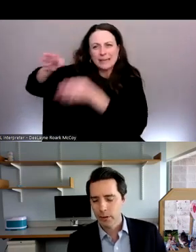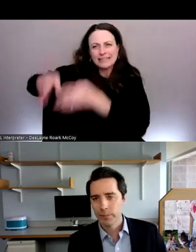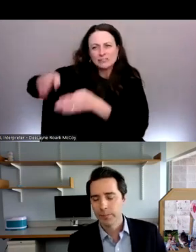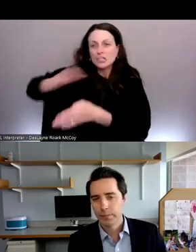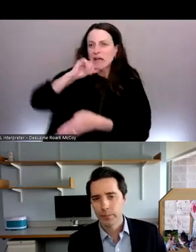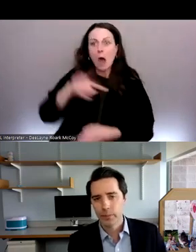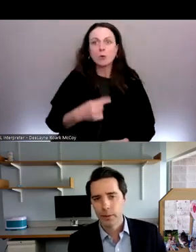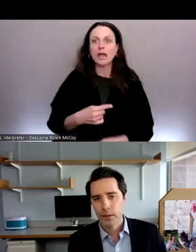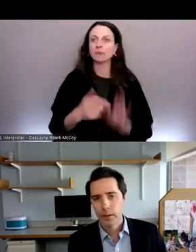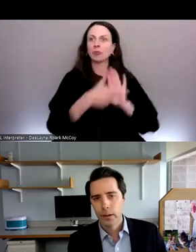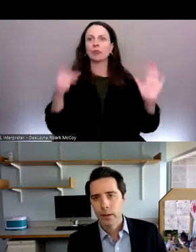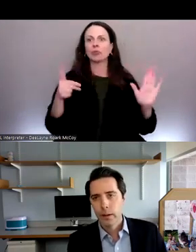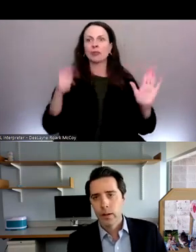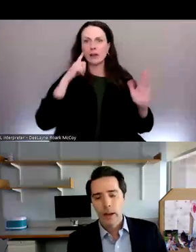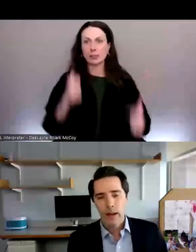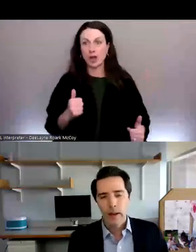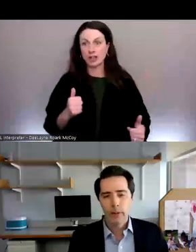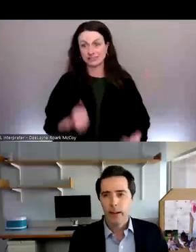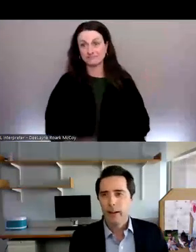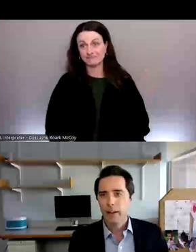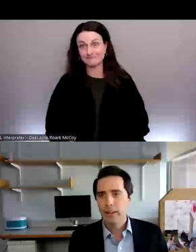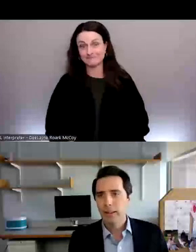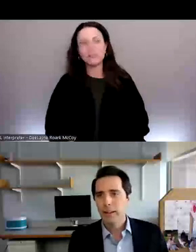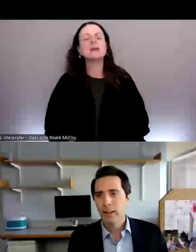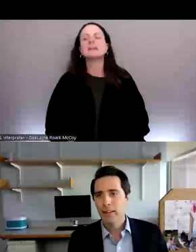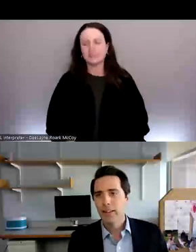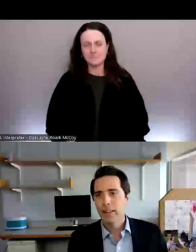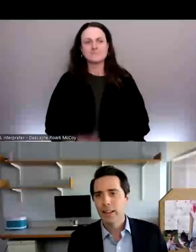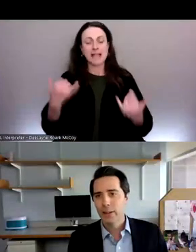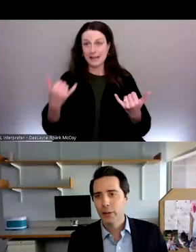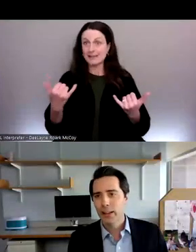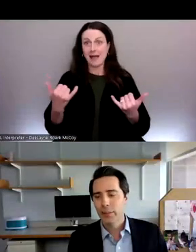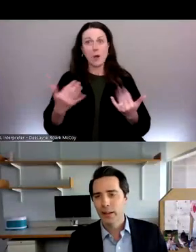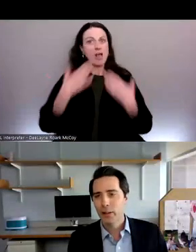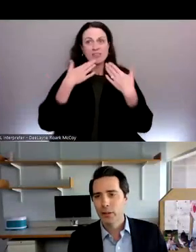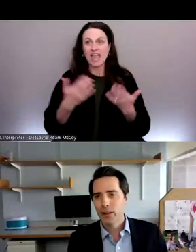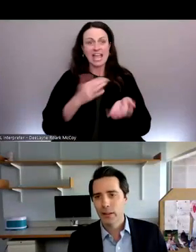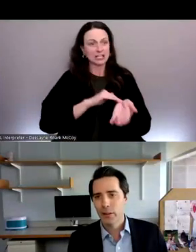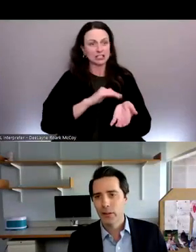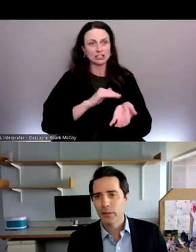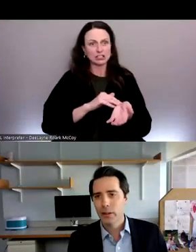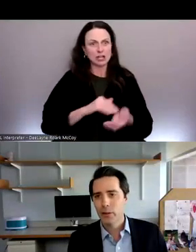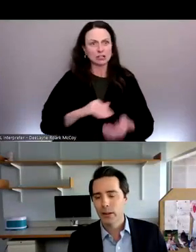symptom and with that I'd like to uh thank Dr